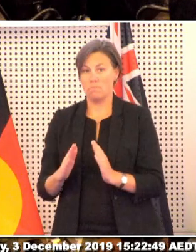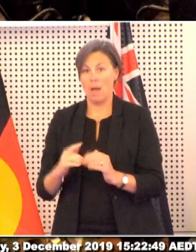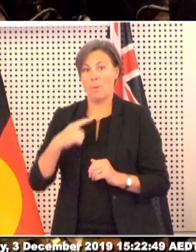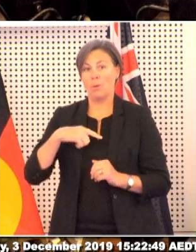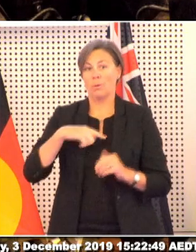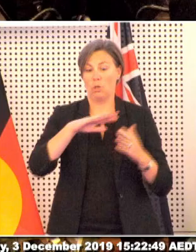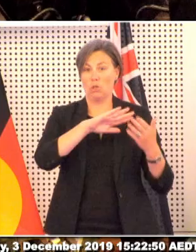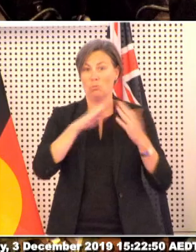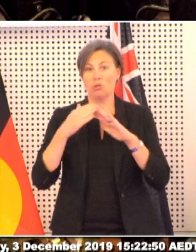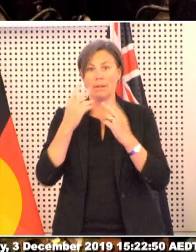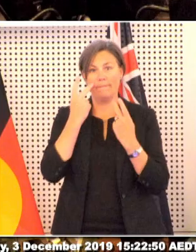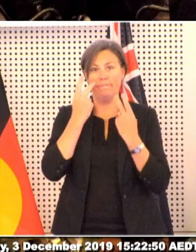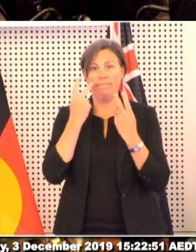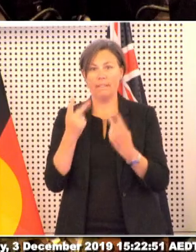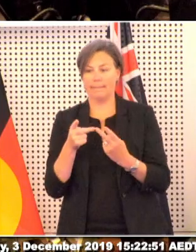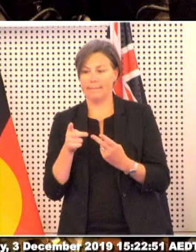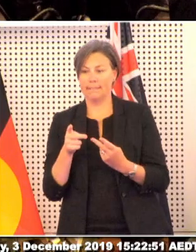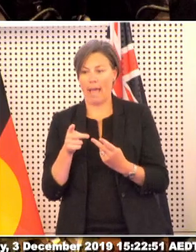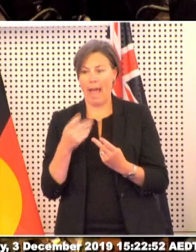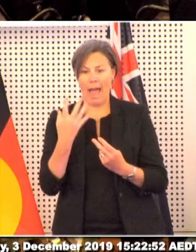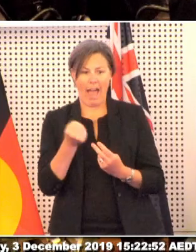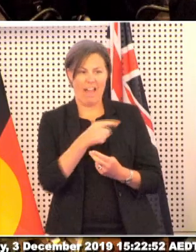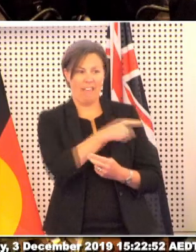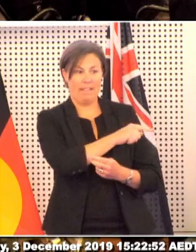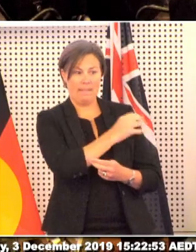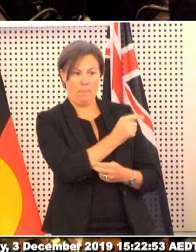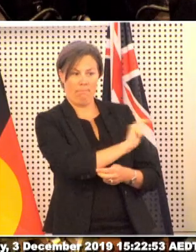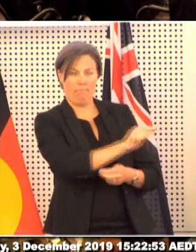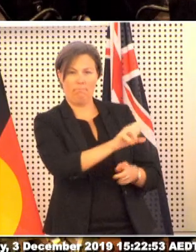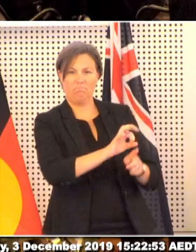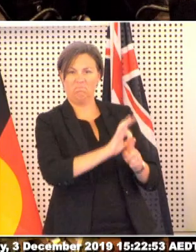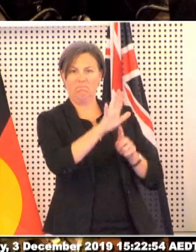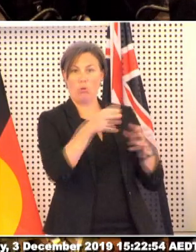examples of very good group homes, and the availability of high quality group homes,